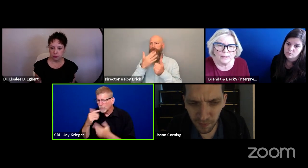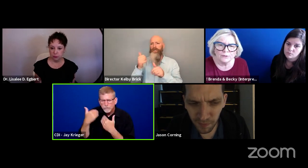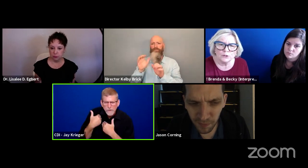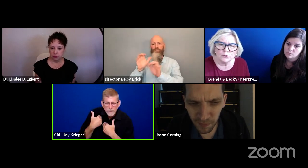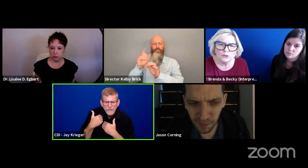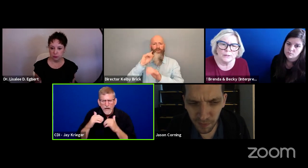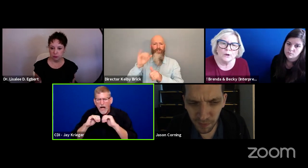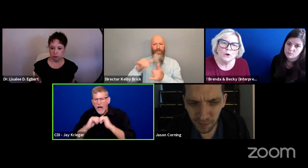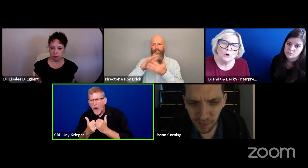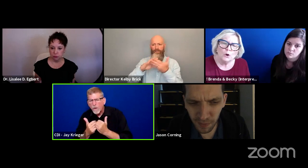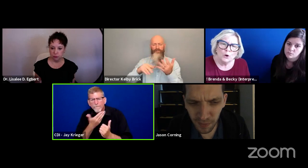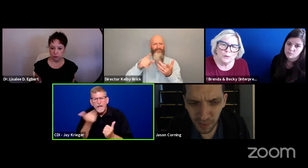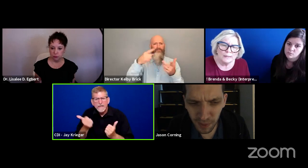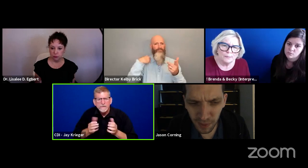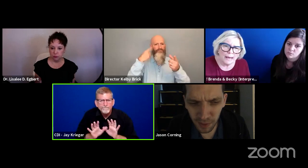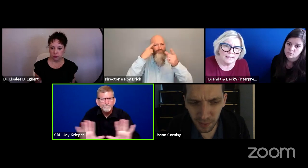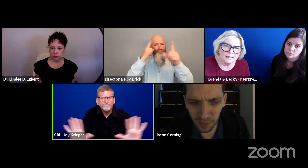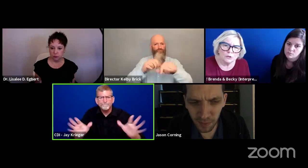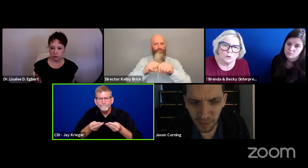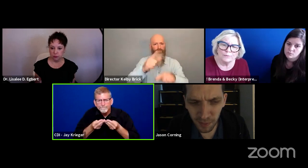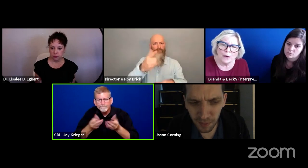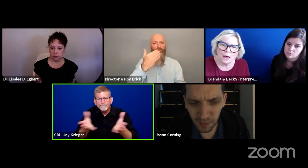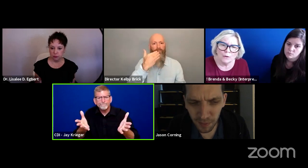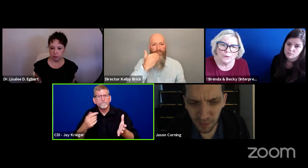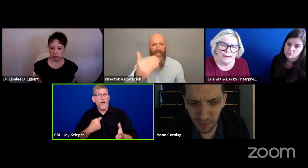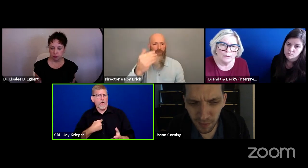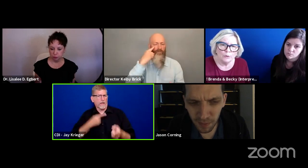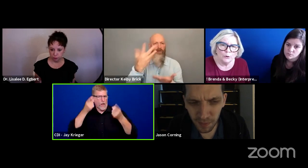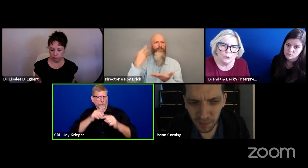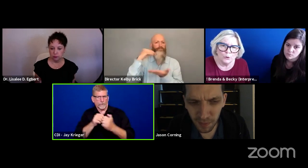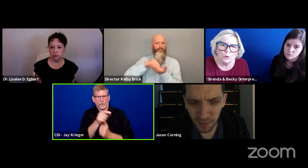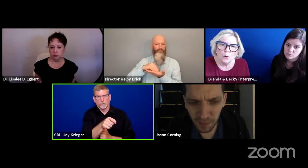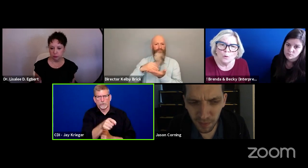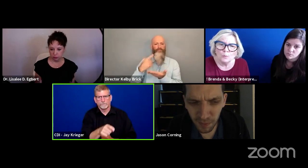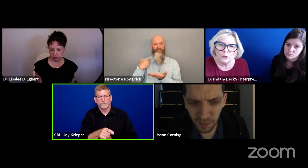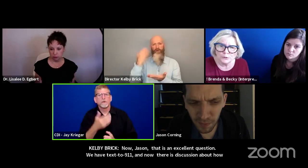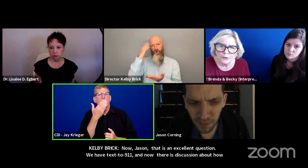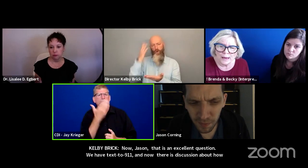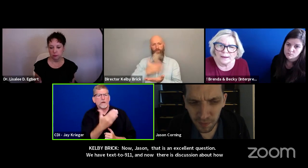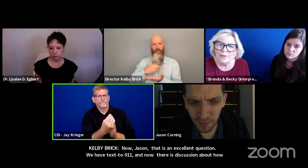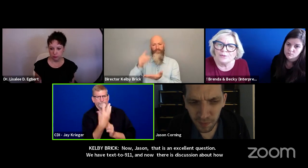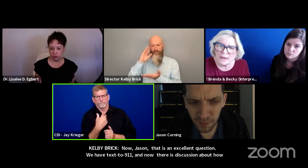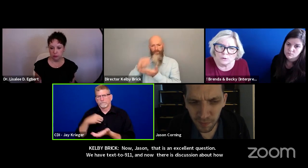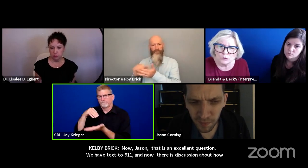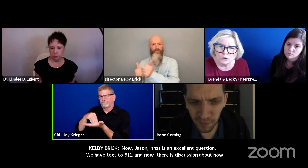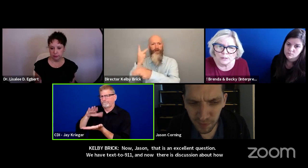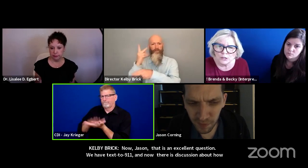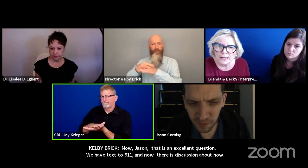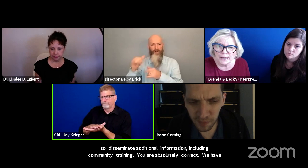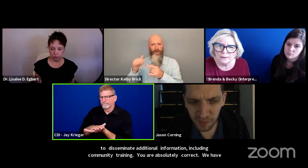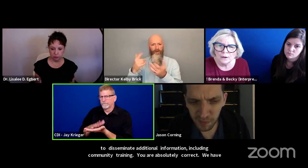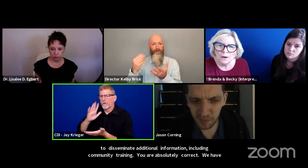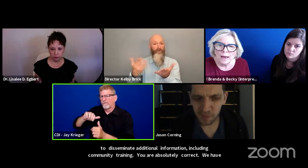We have to determine who is best to involve and who will push for that. And thank you so much again.